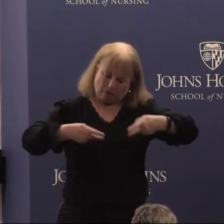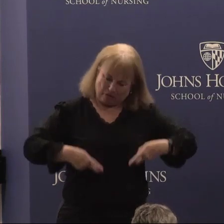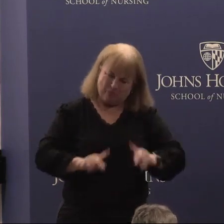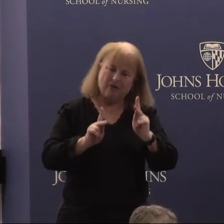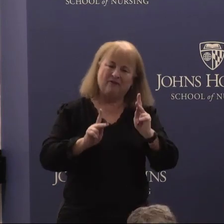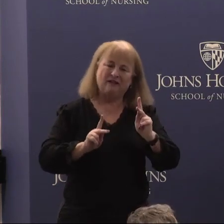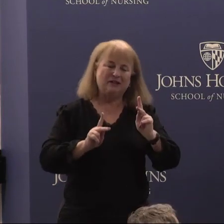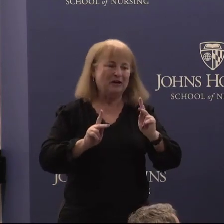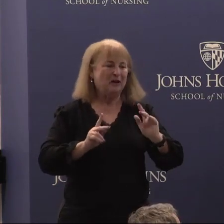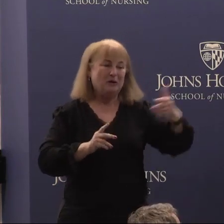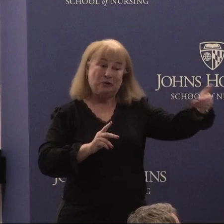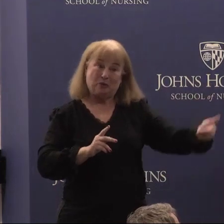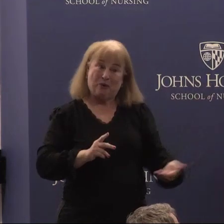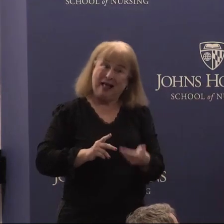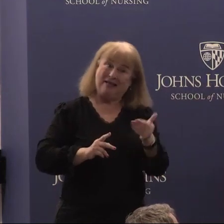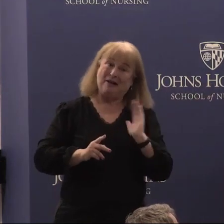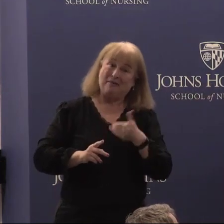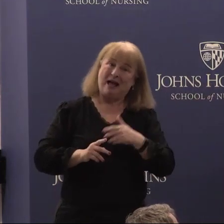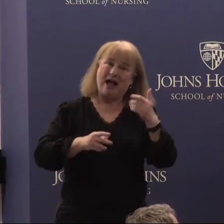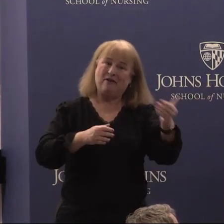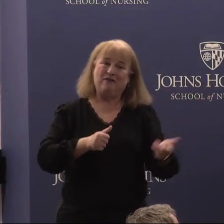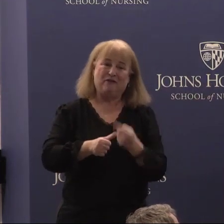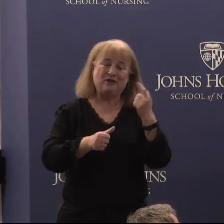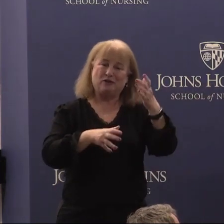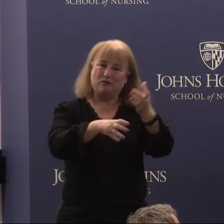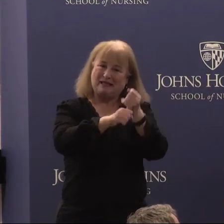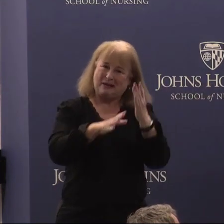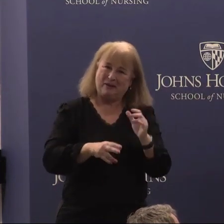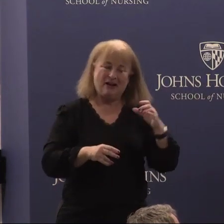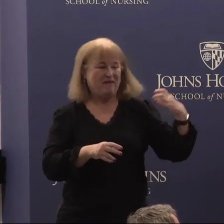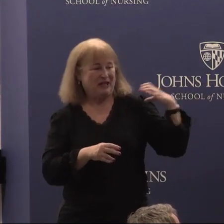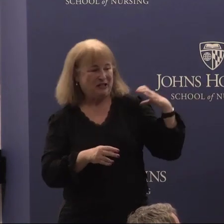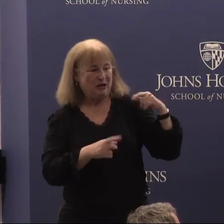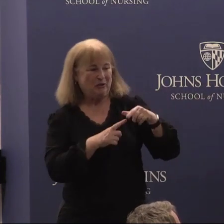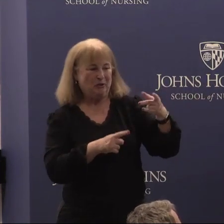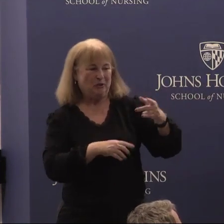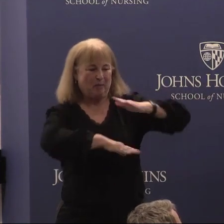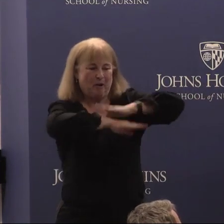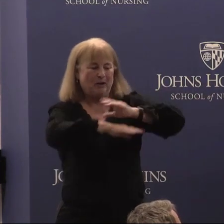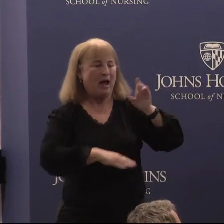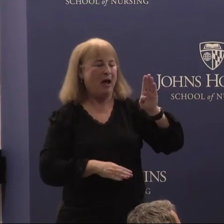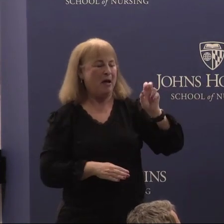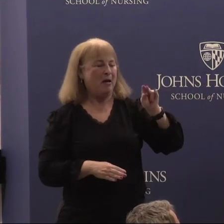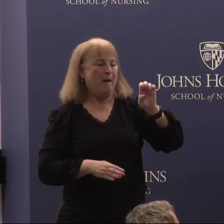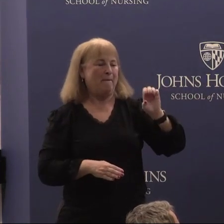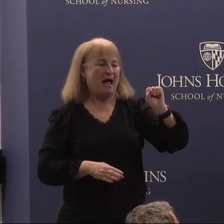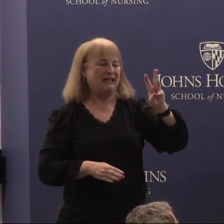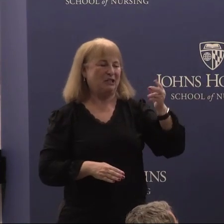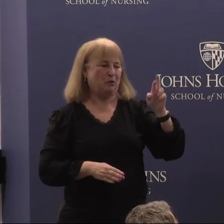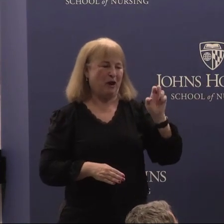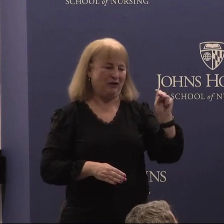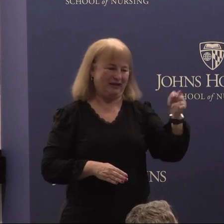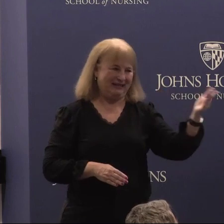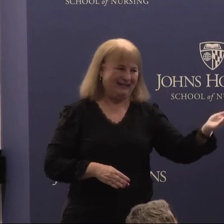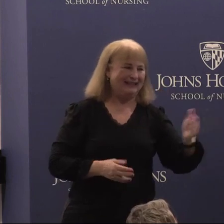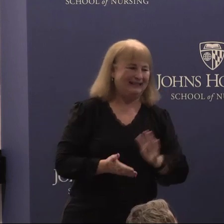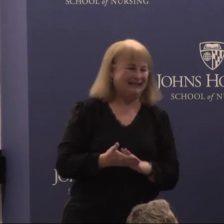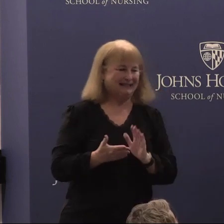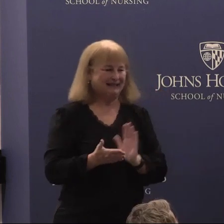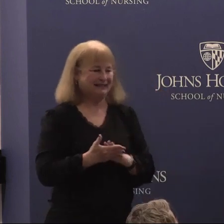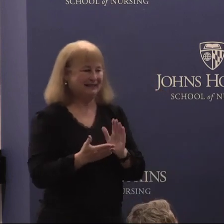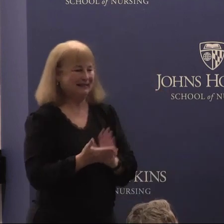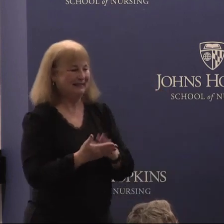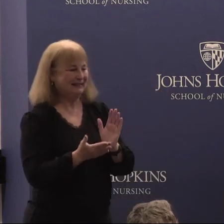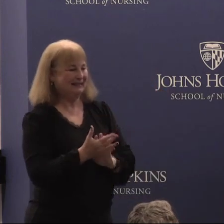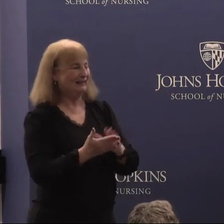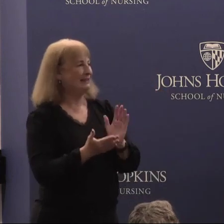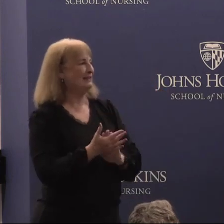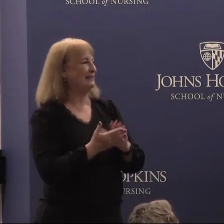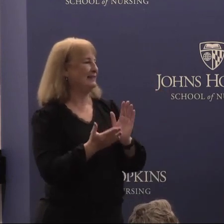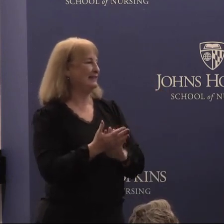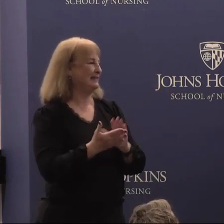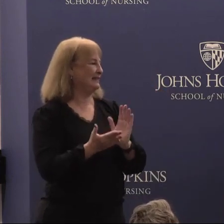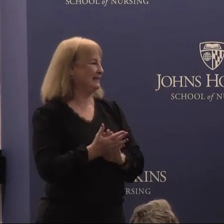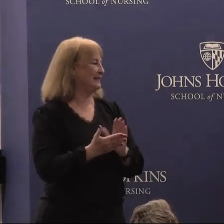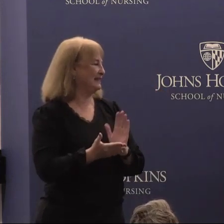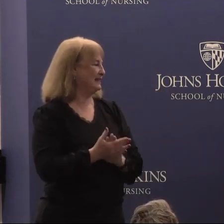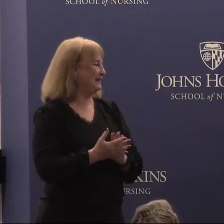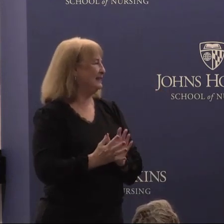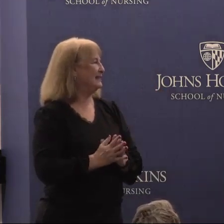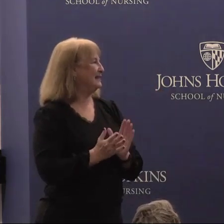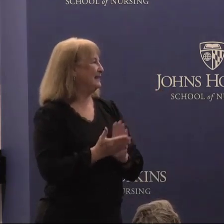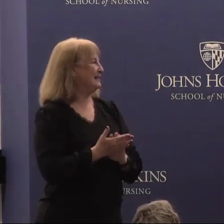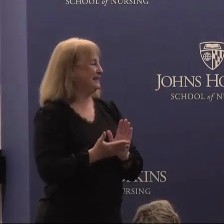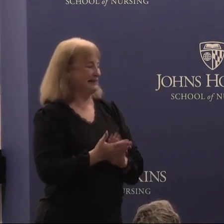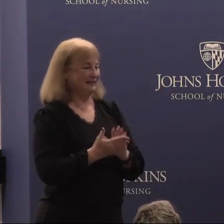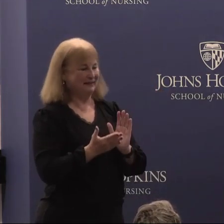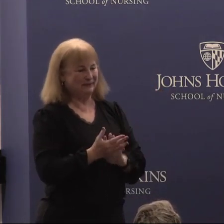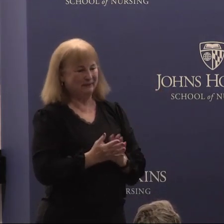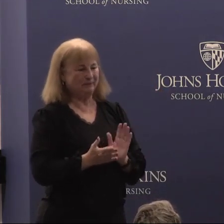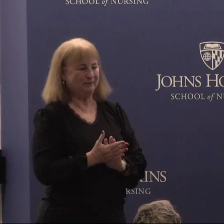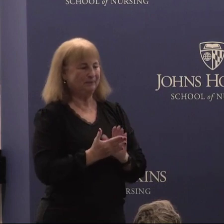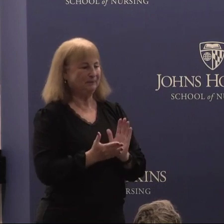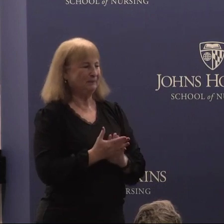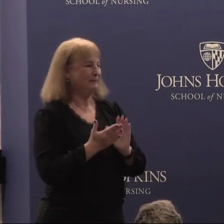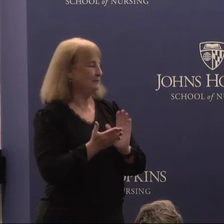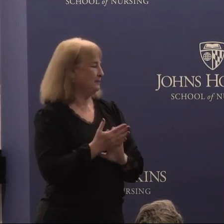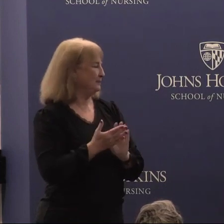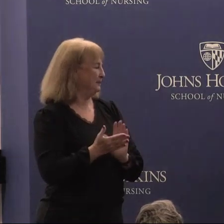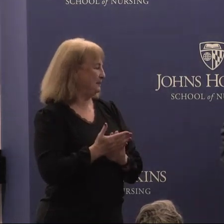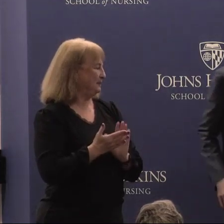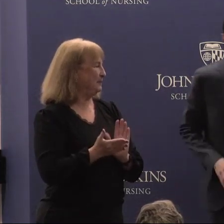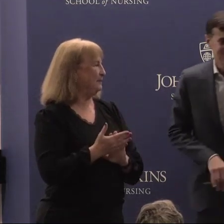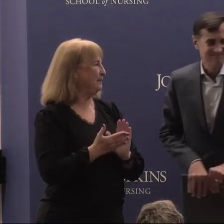to be able to welcome our inaugural recipient of this chair to the podium, Bonnie Swenor.